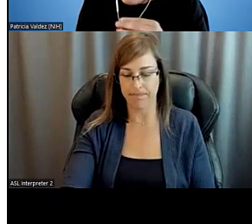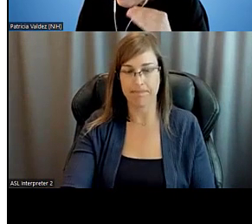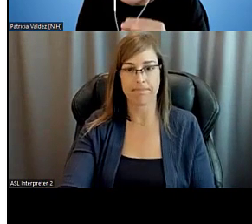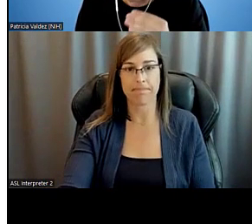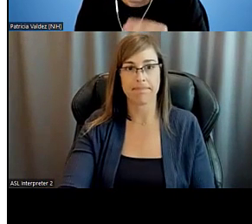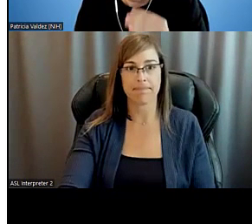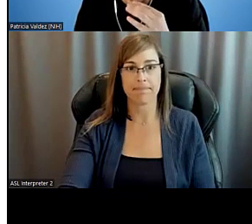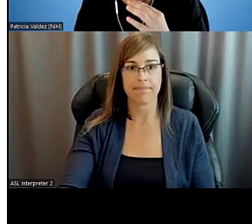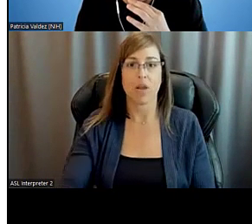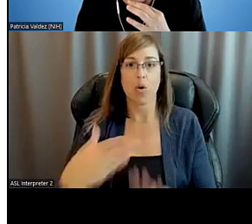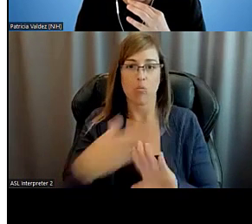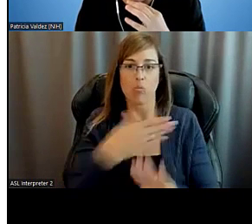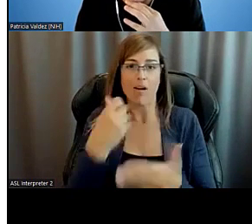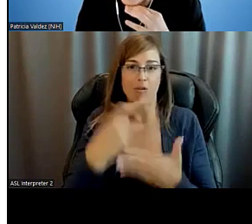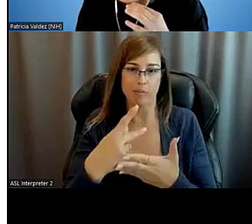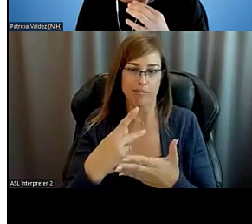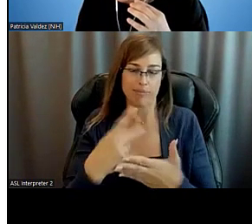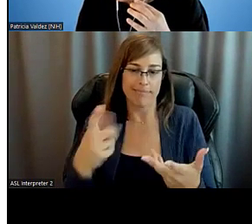Prior approval needs to be obtained by the NIH.